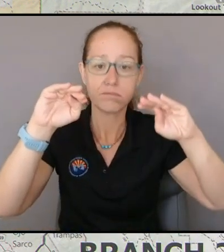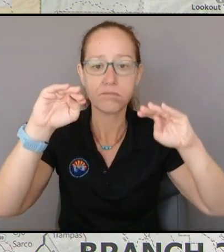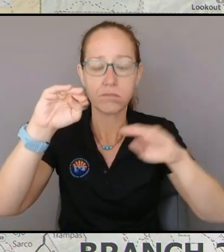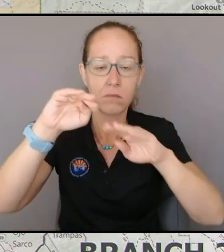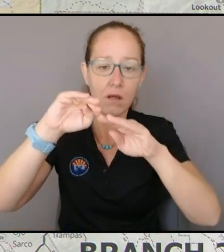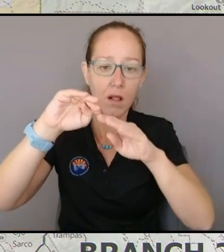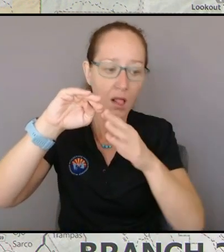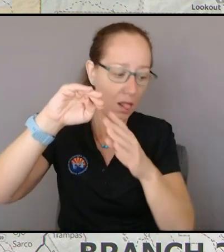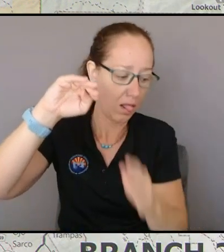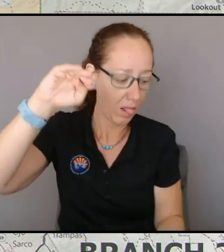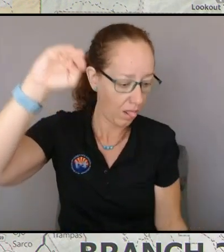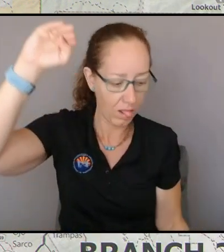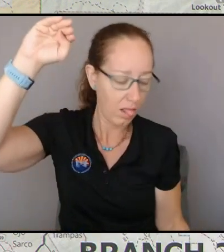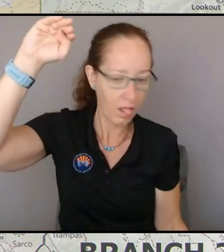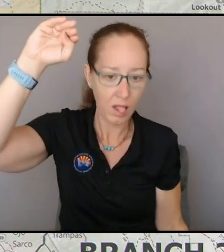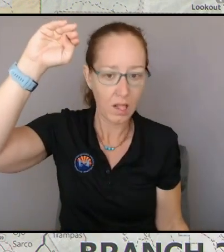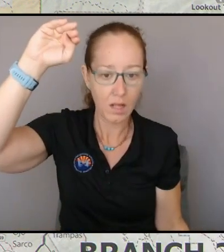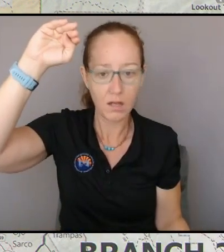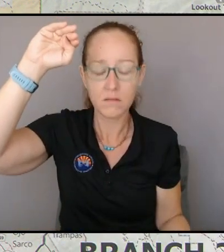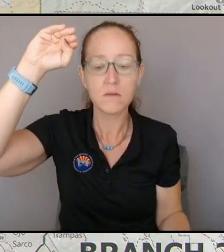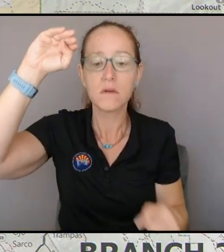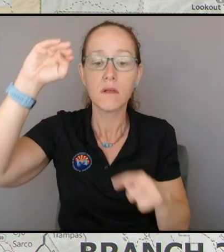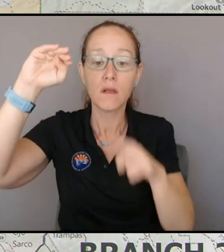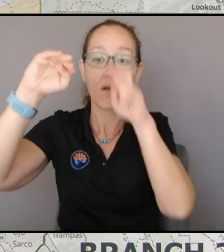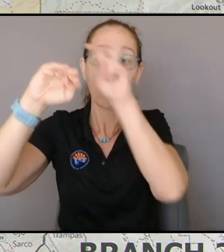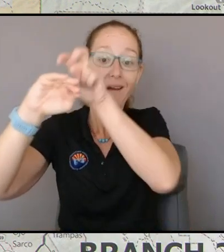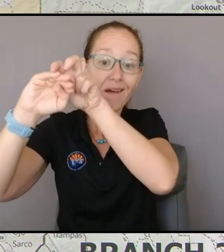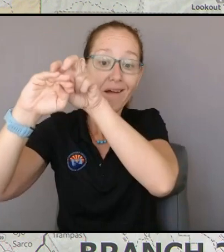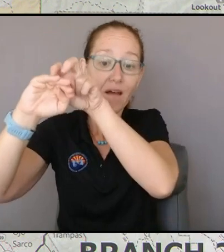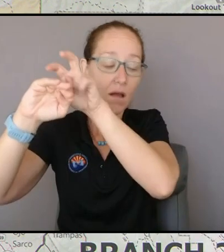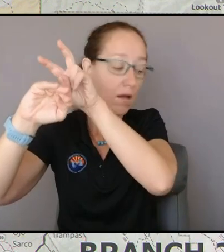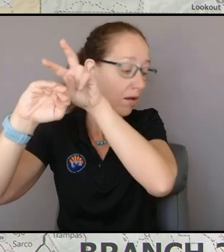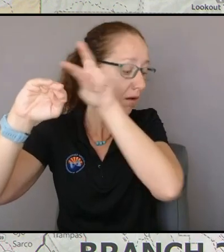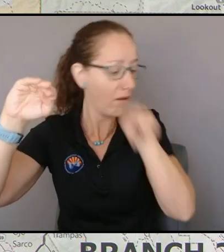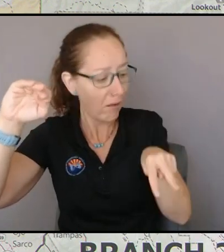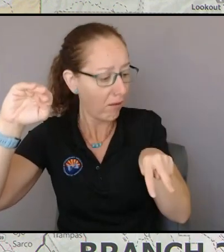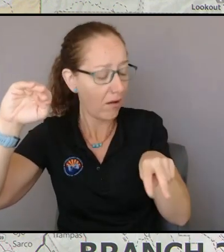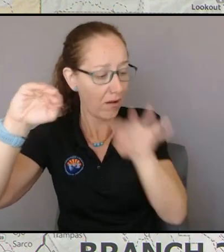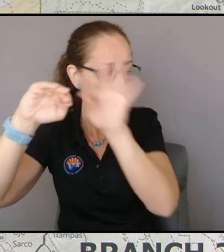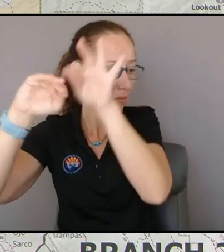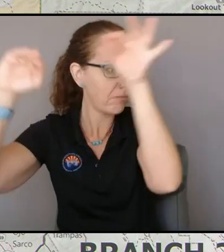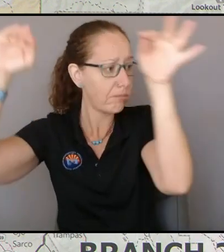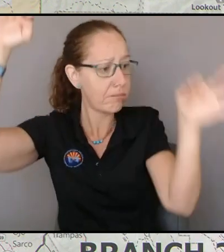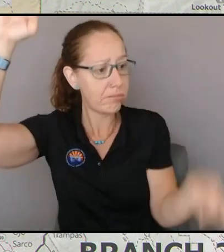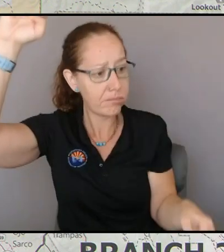you're in the thick timber, you won't stay up